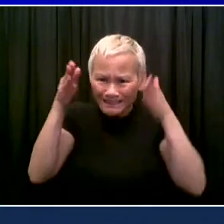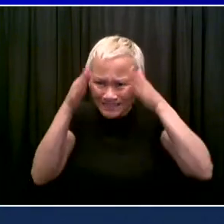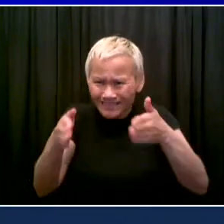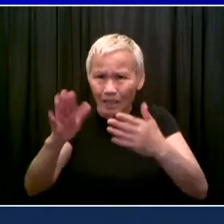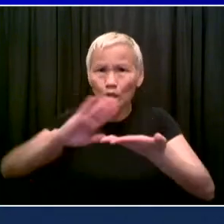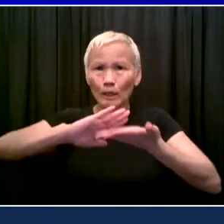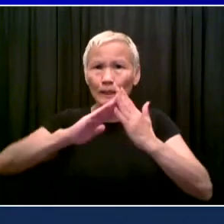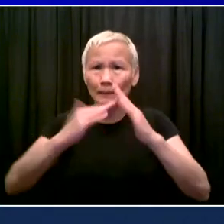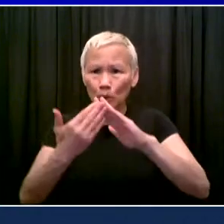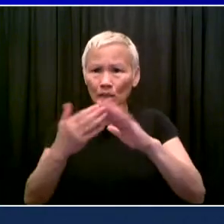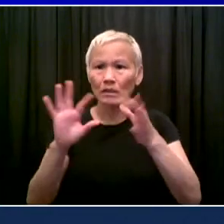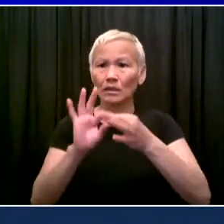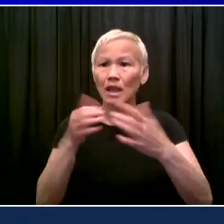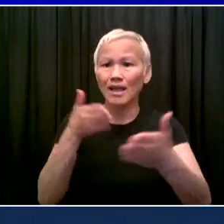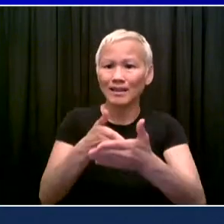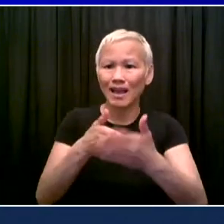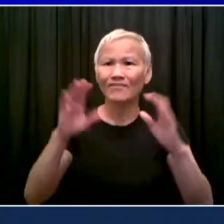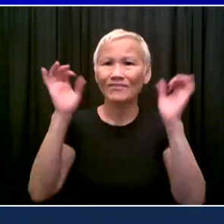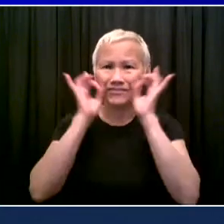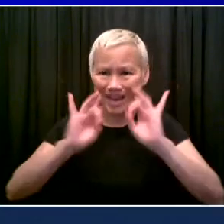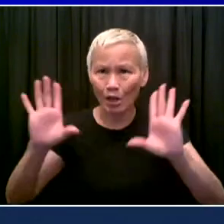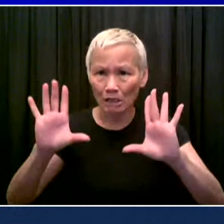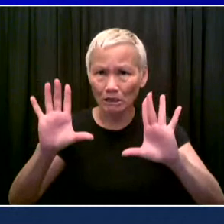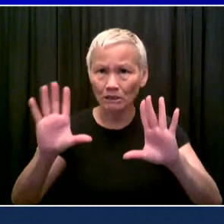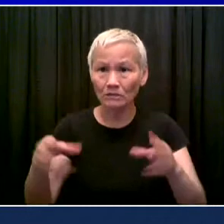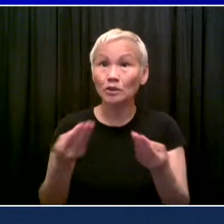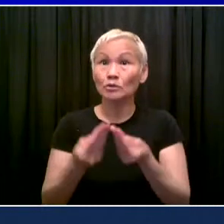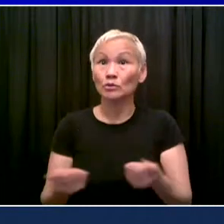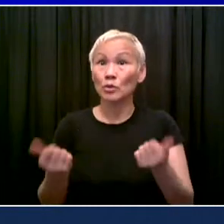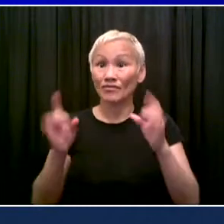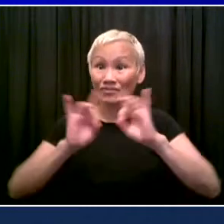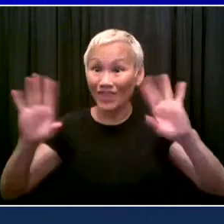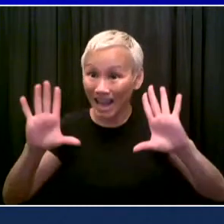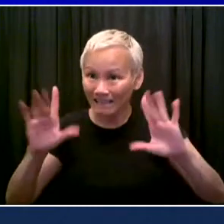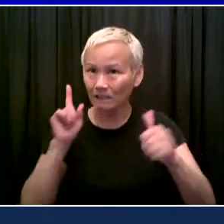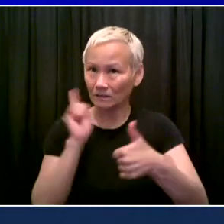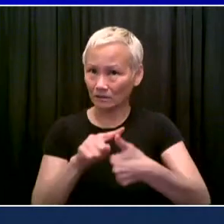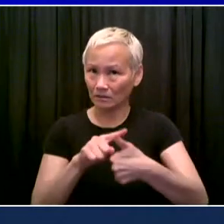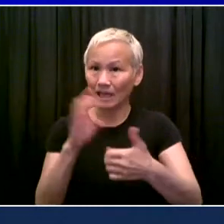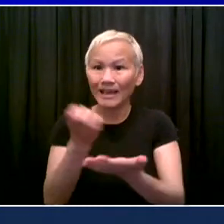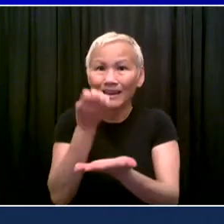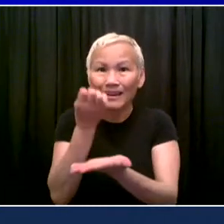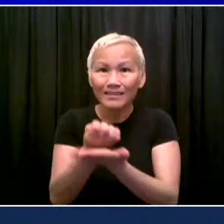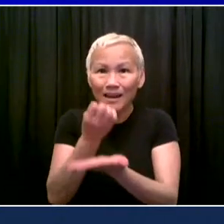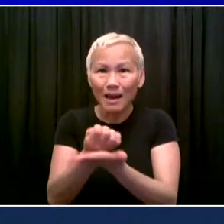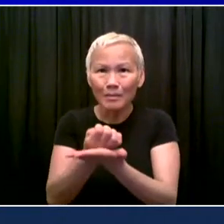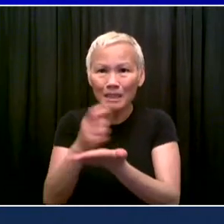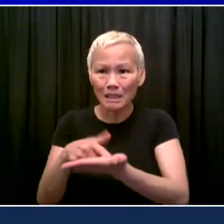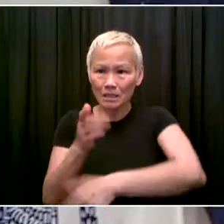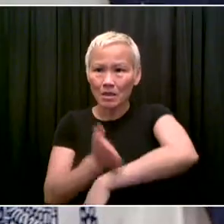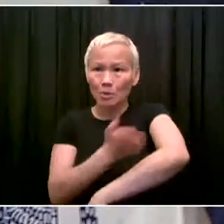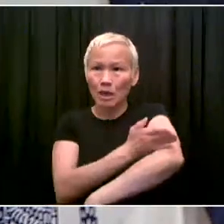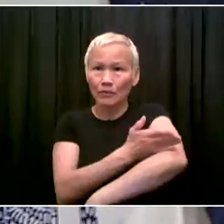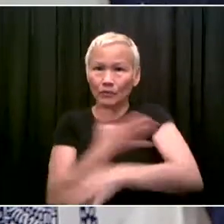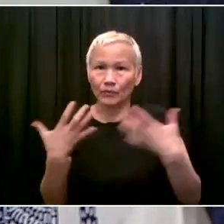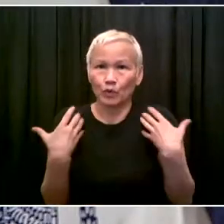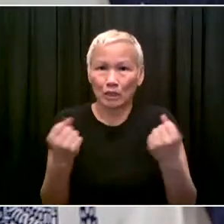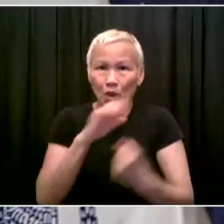PLAN, COMMUNITY-